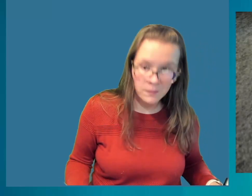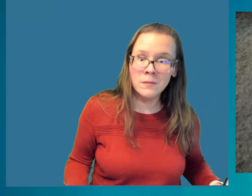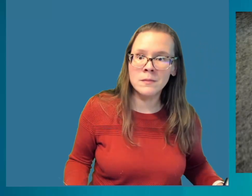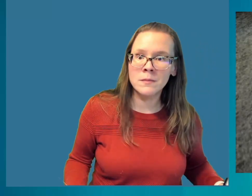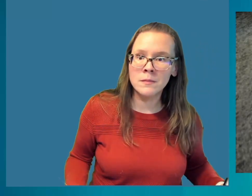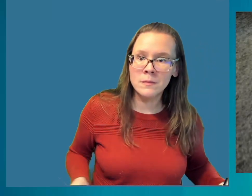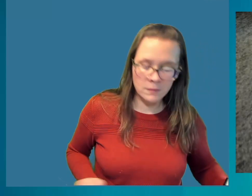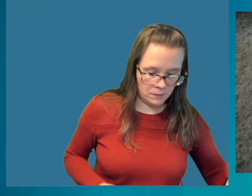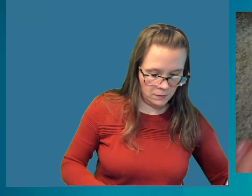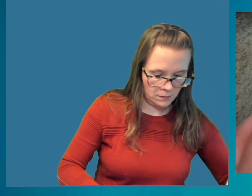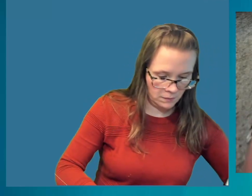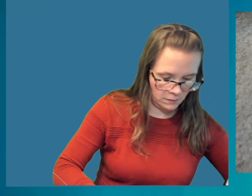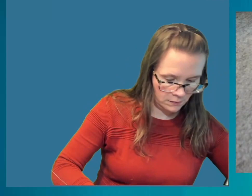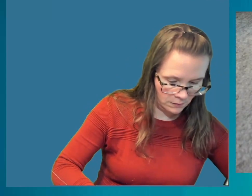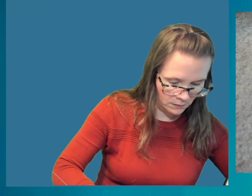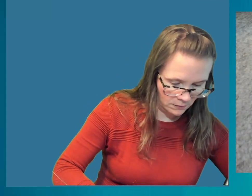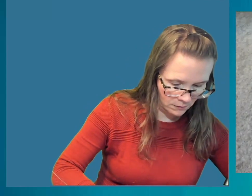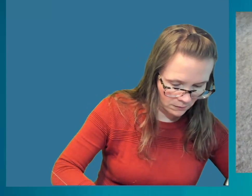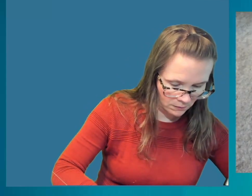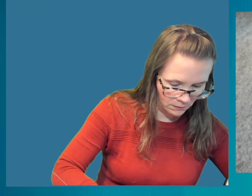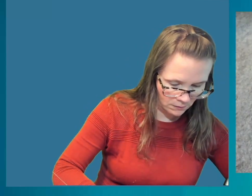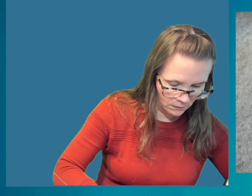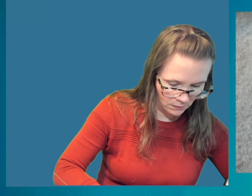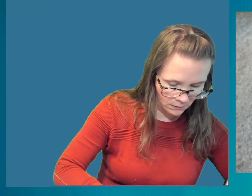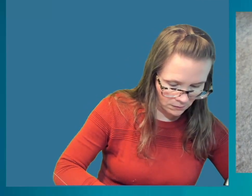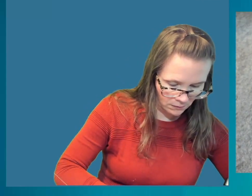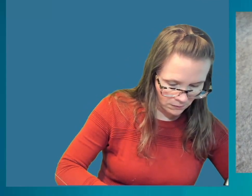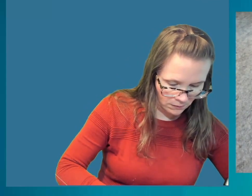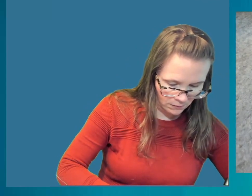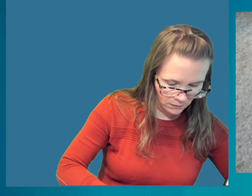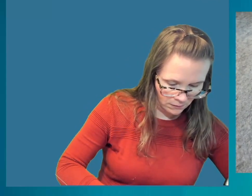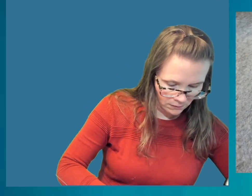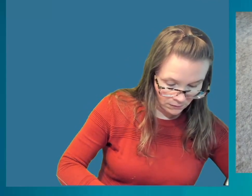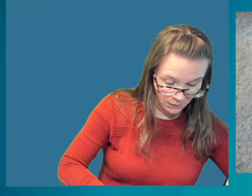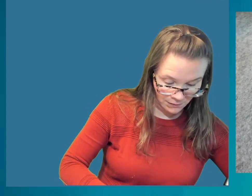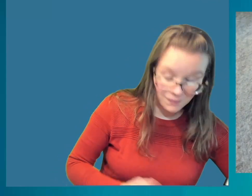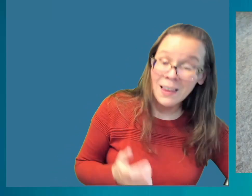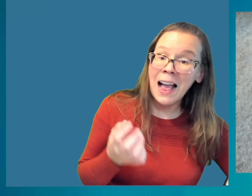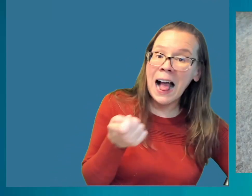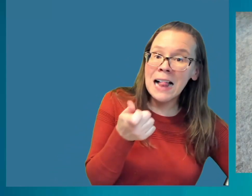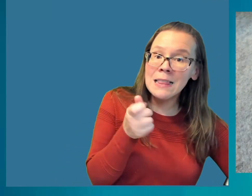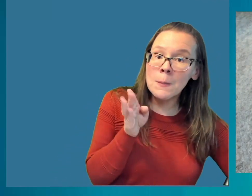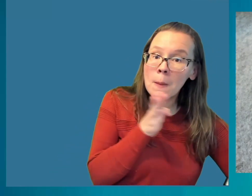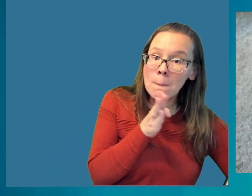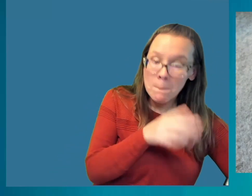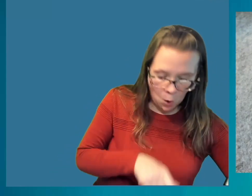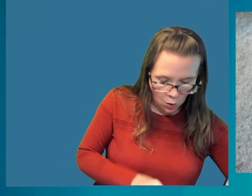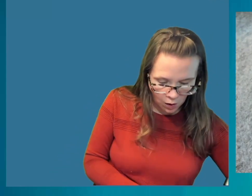connecting edges a little bit easier later. So, um, along the Peltex, you just follow